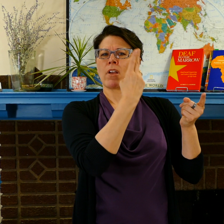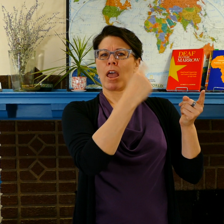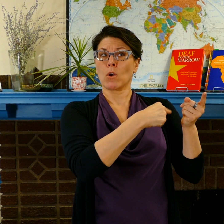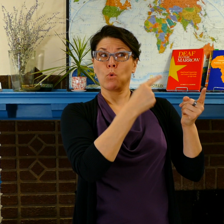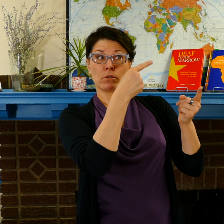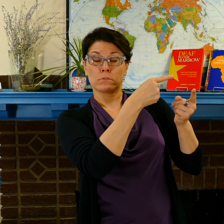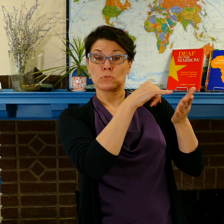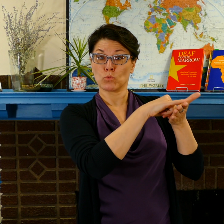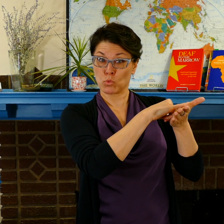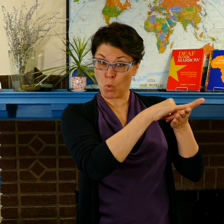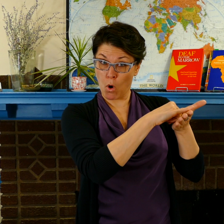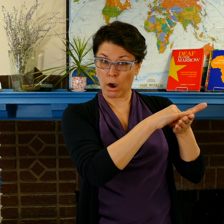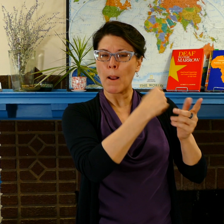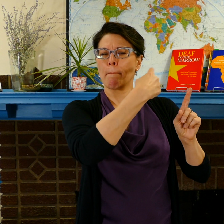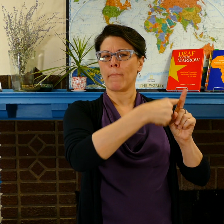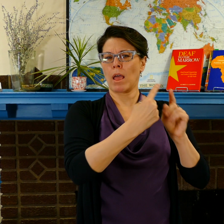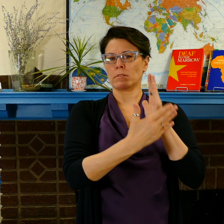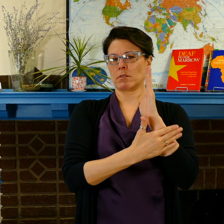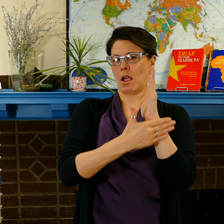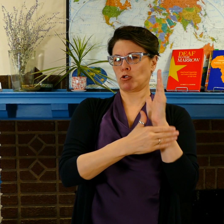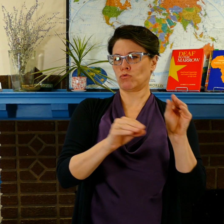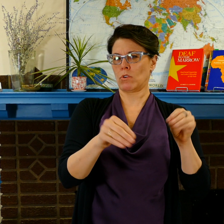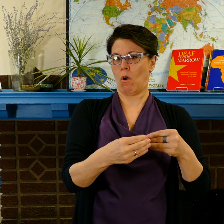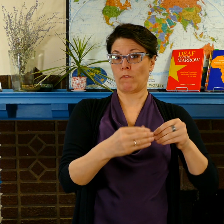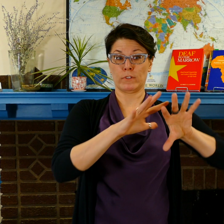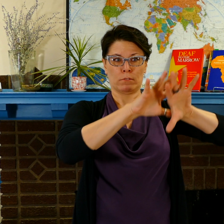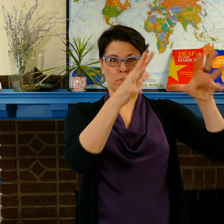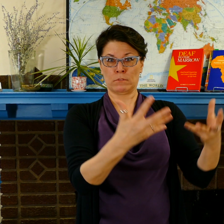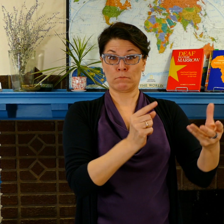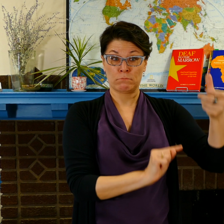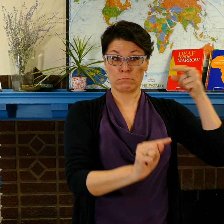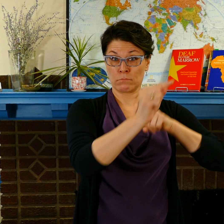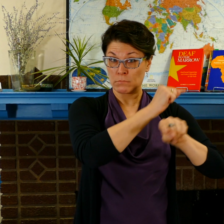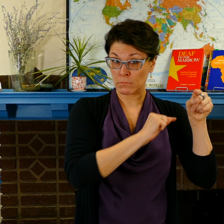in New York City and their Country Offices throughout the world.